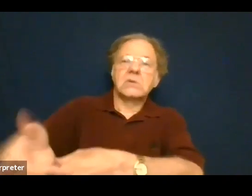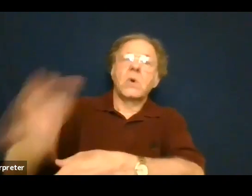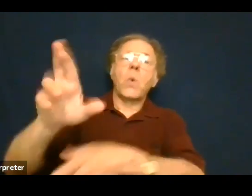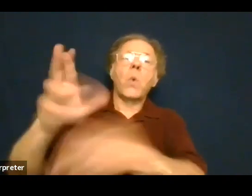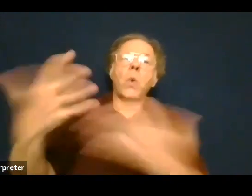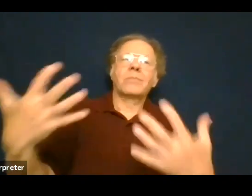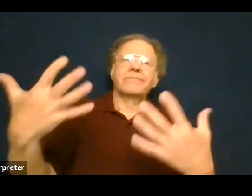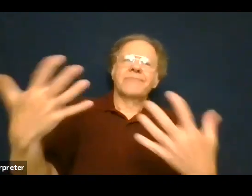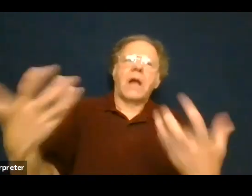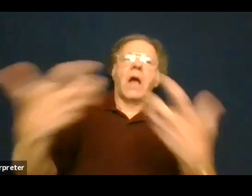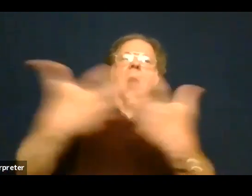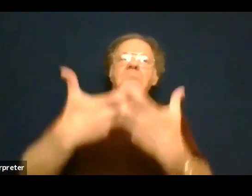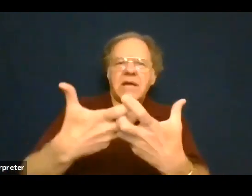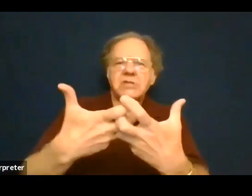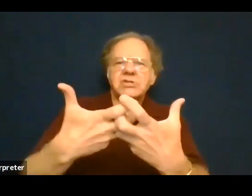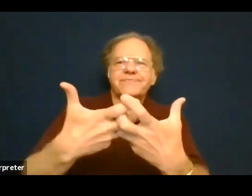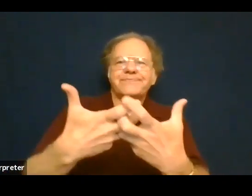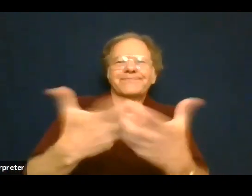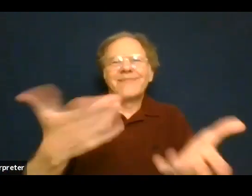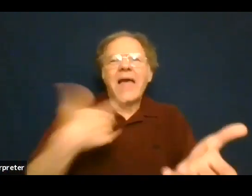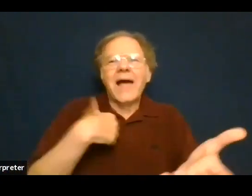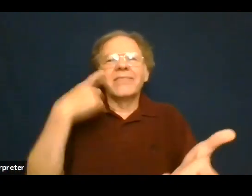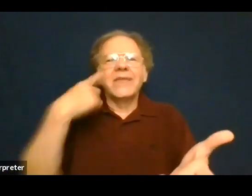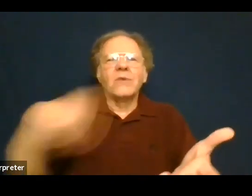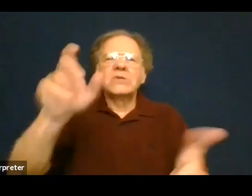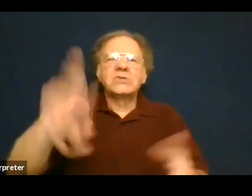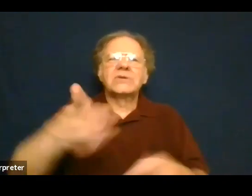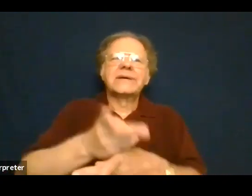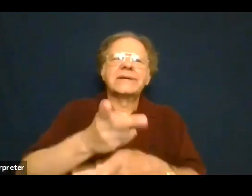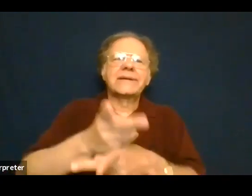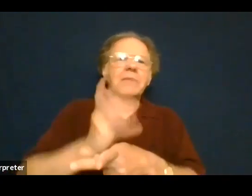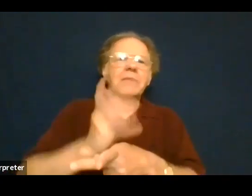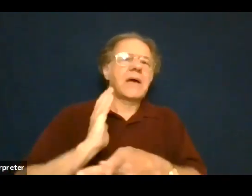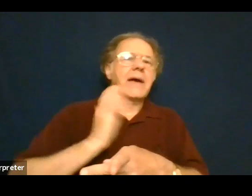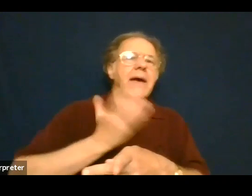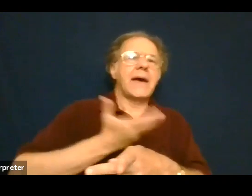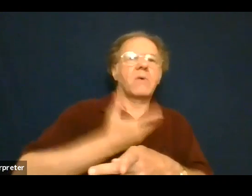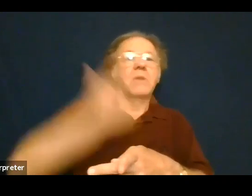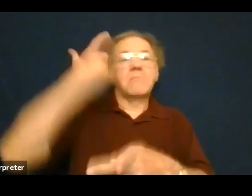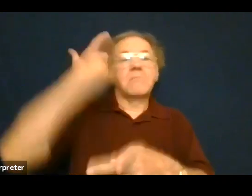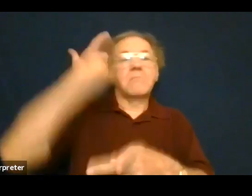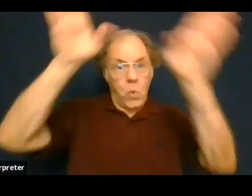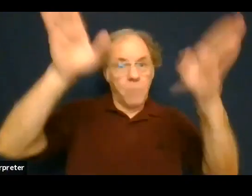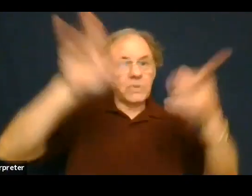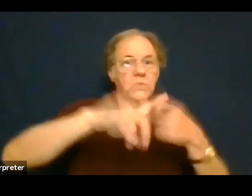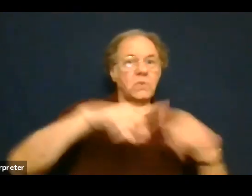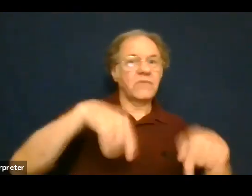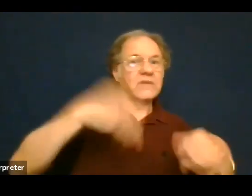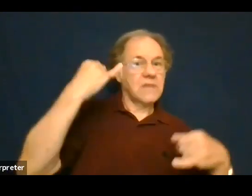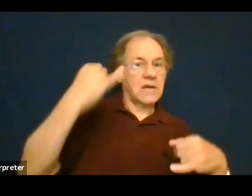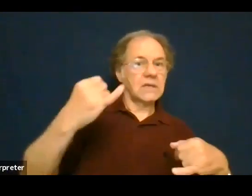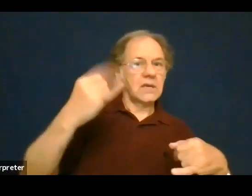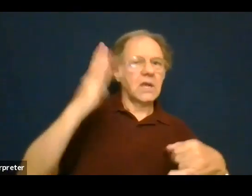So, again, I think we should keep our minds open to this idea that it's going to be a spectrum and a little bit